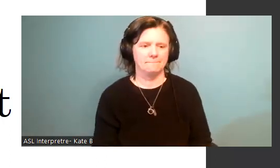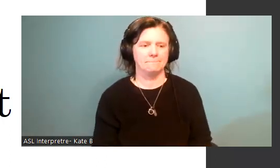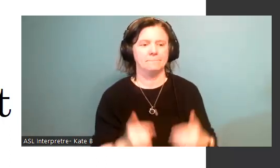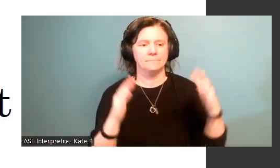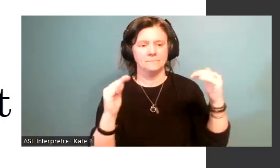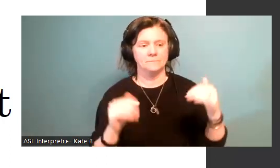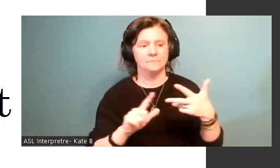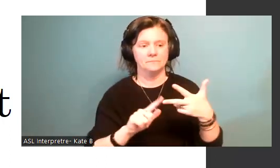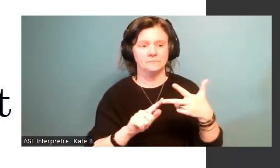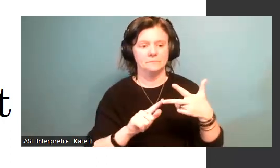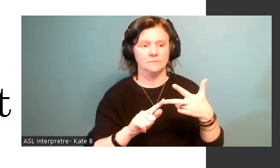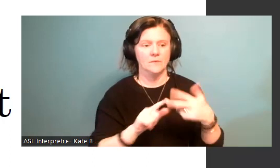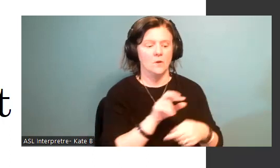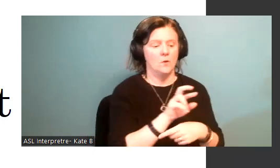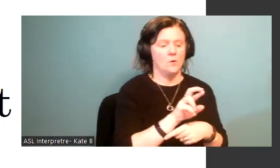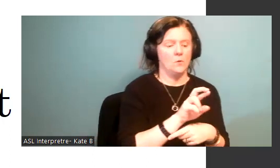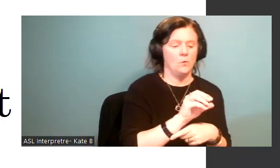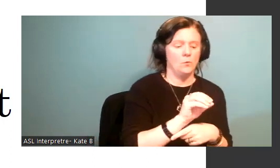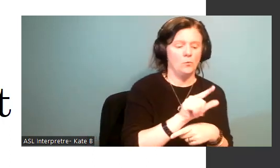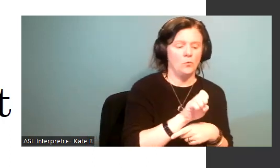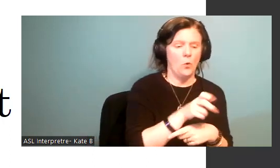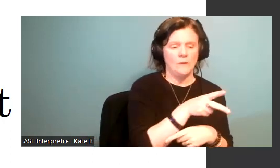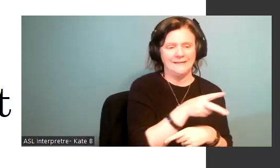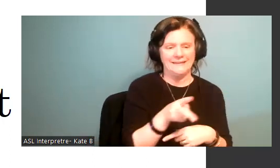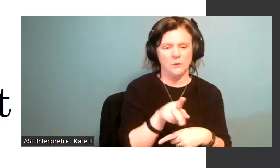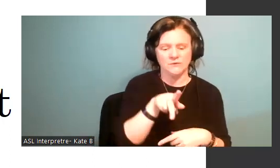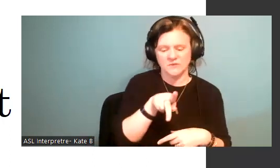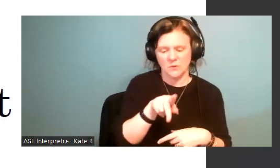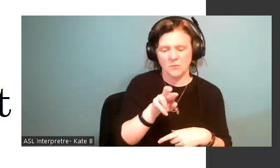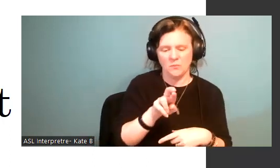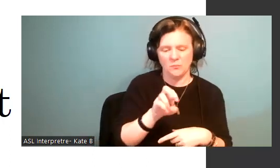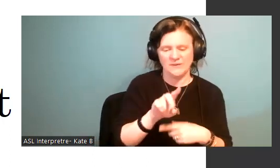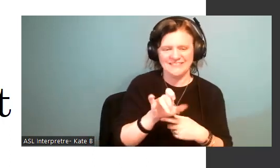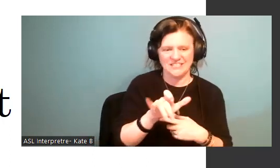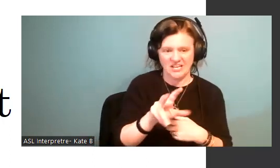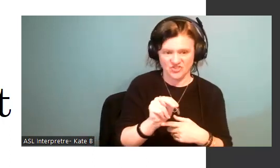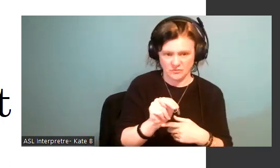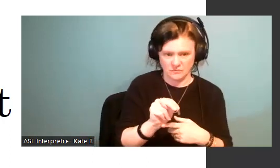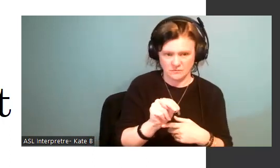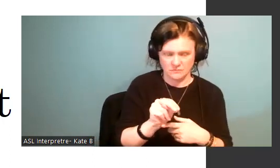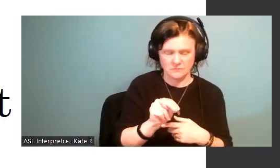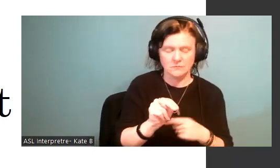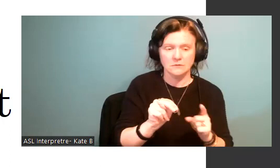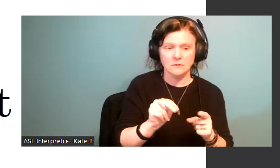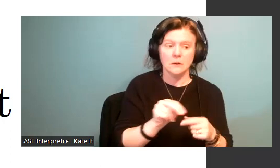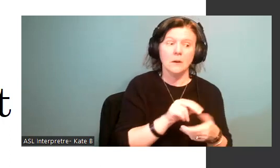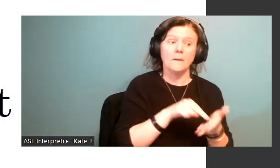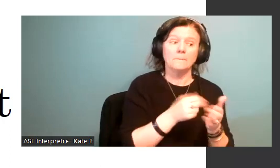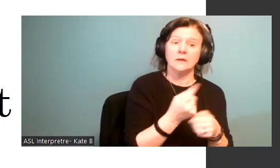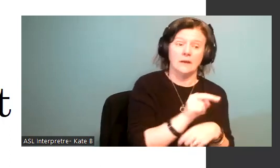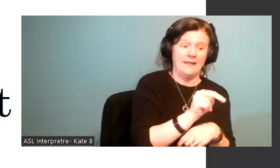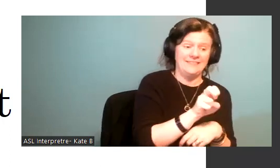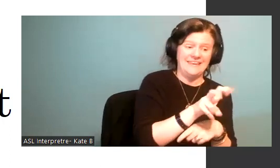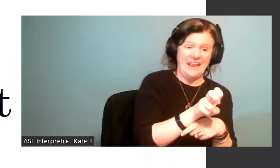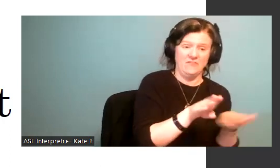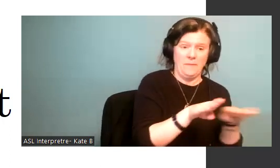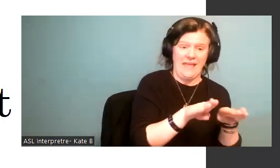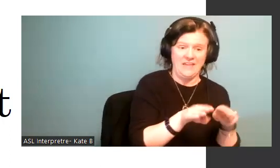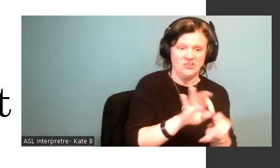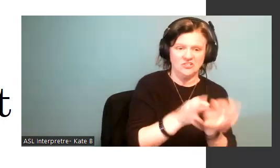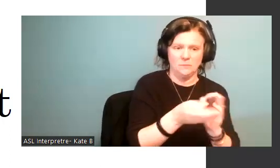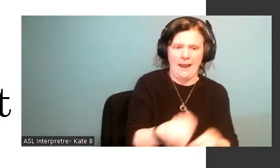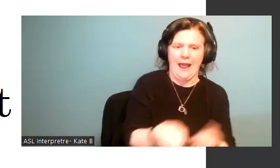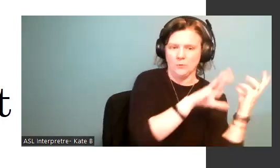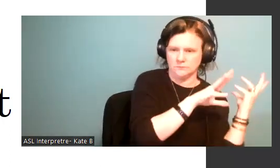a screen reader is going to find it anyway.